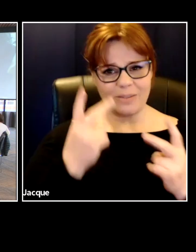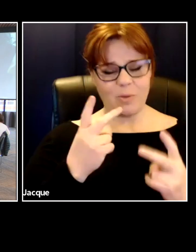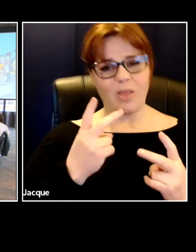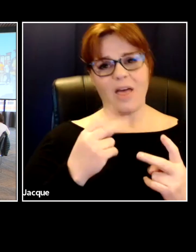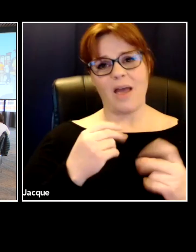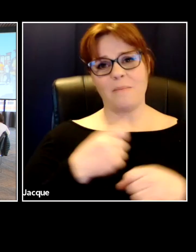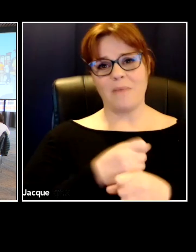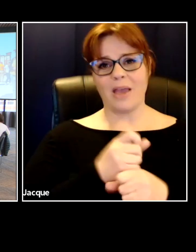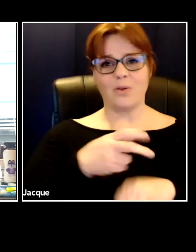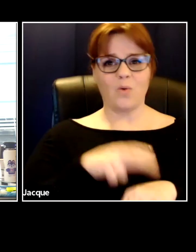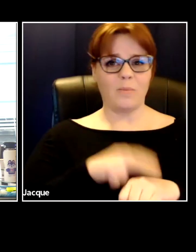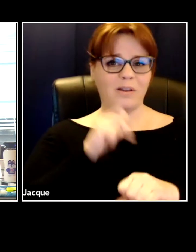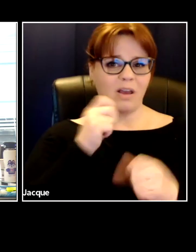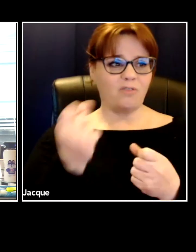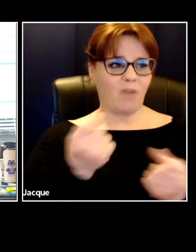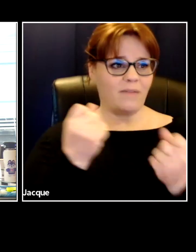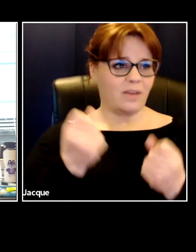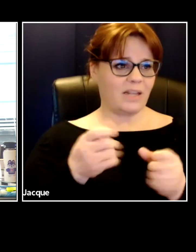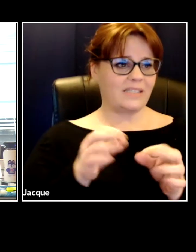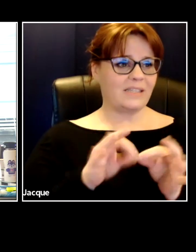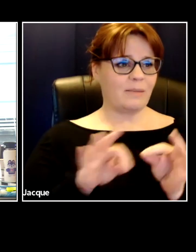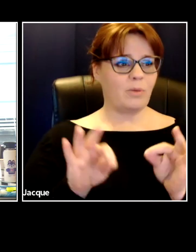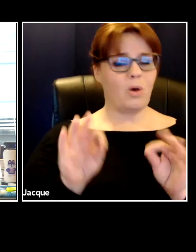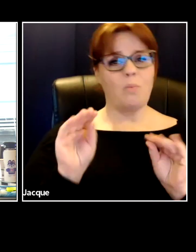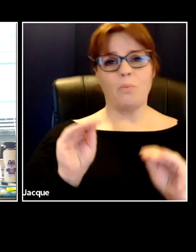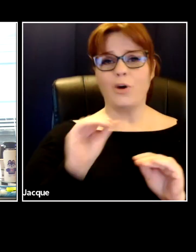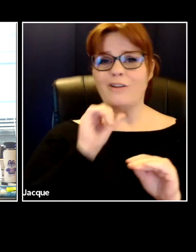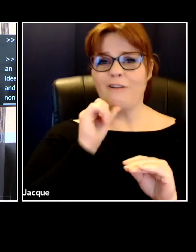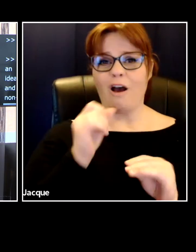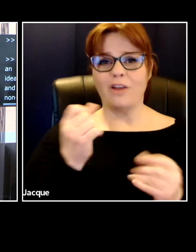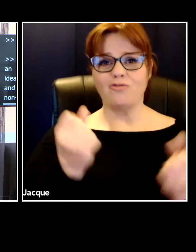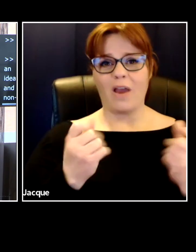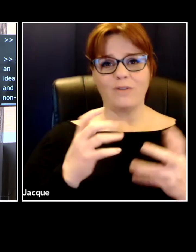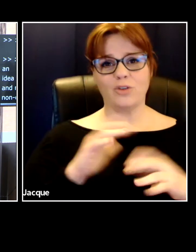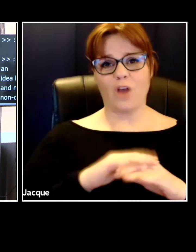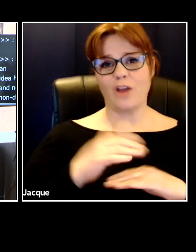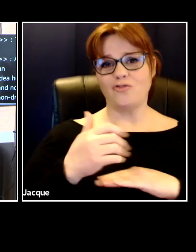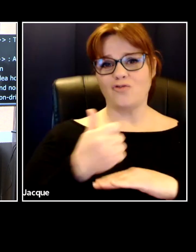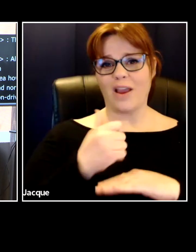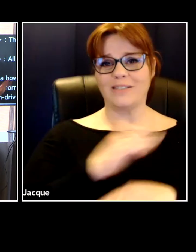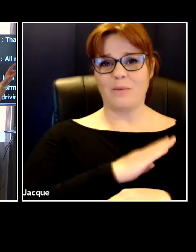is very simple. Put non-drivers on transit boards. All right, we're going to get there.